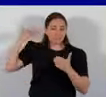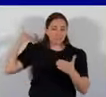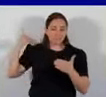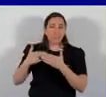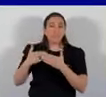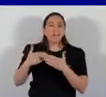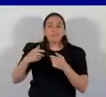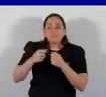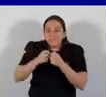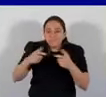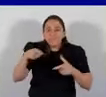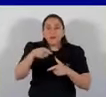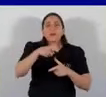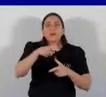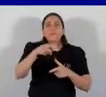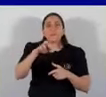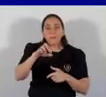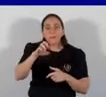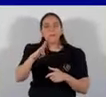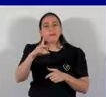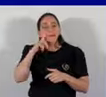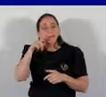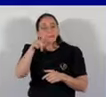The GDP per capita growth rate was 0.2%